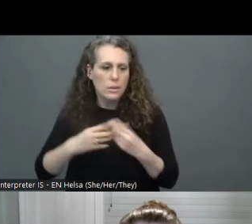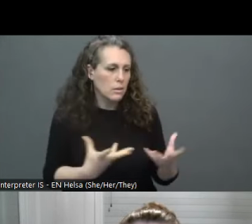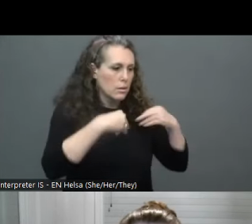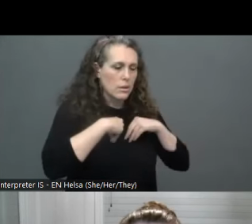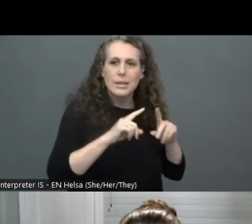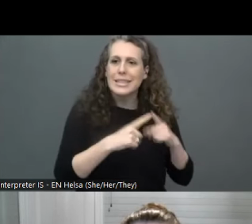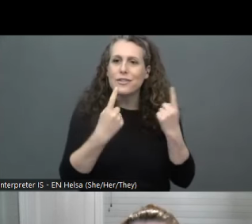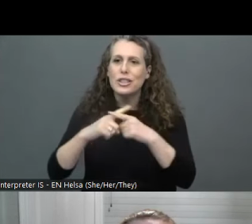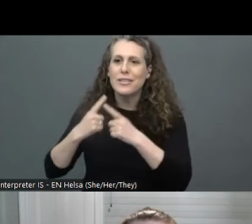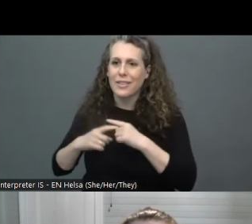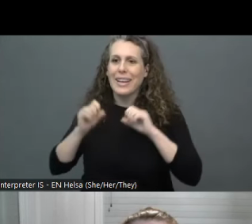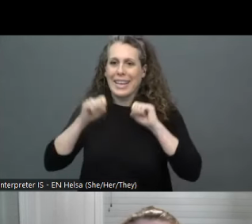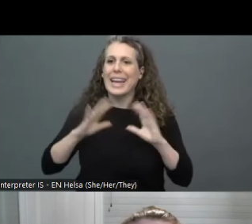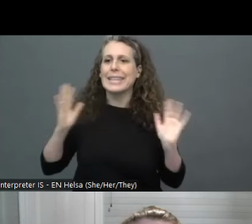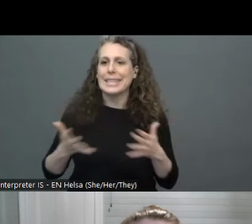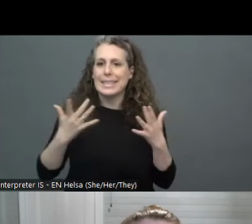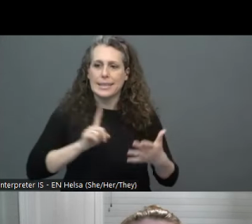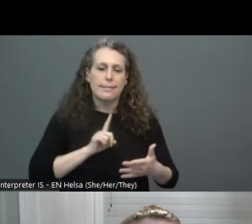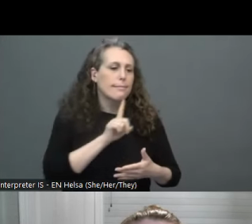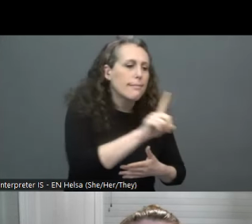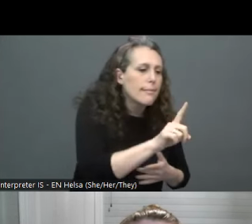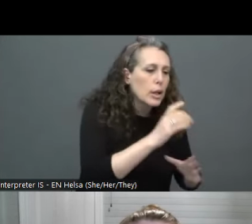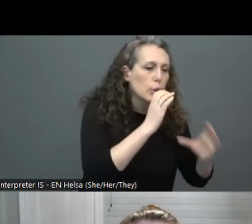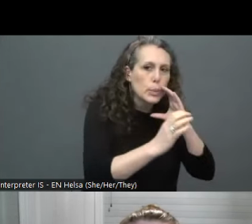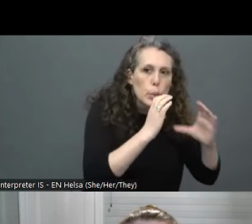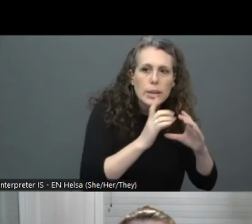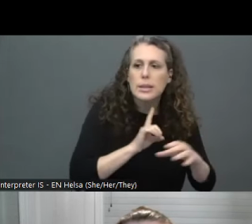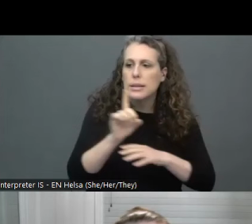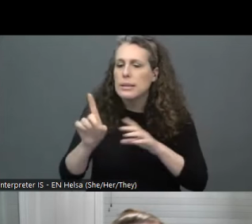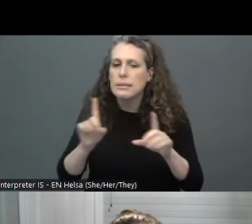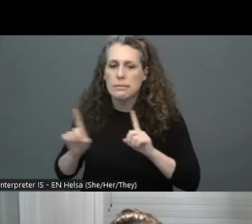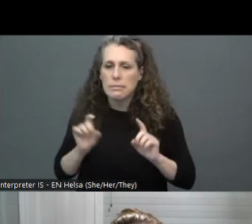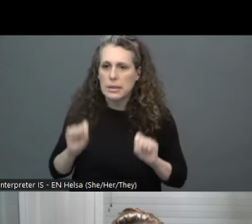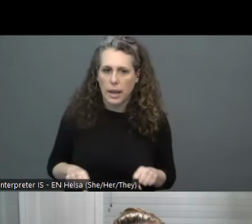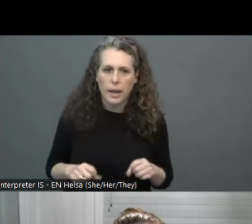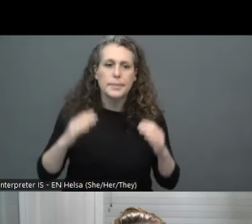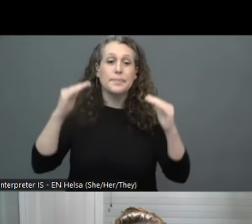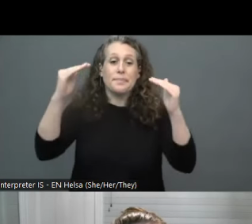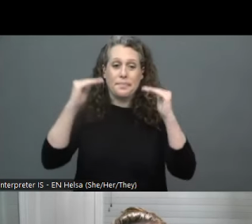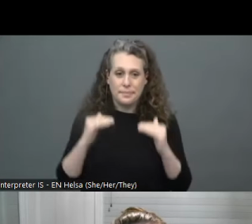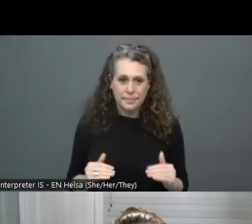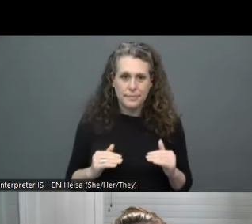decentralization of a technical support mechanism. And lastly in this sort of second phase,